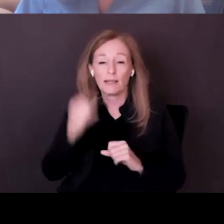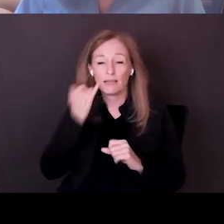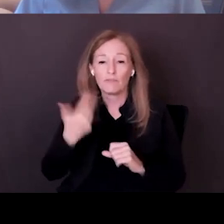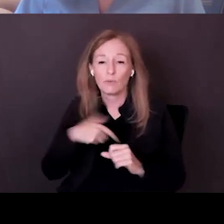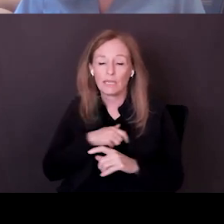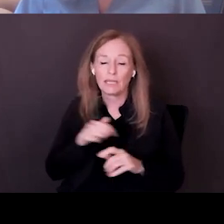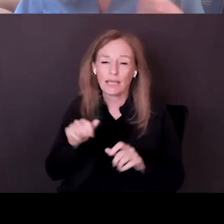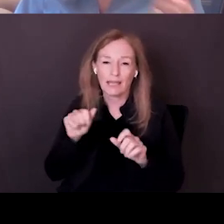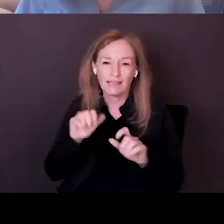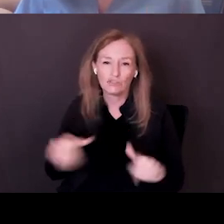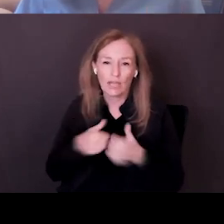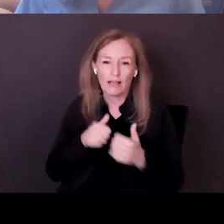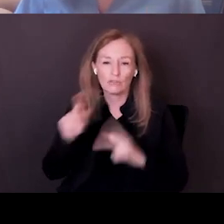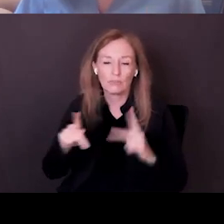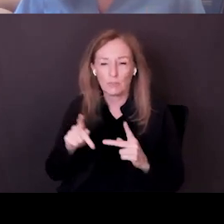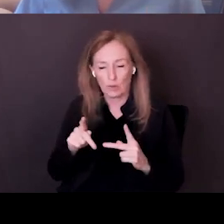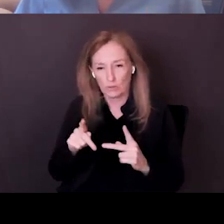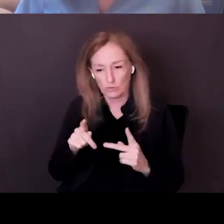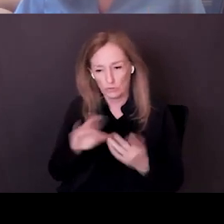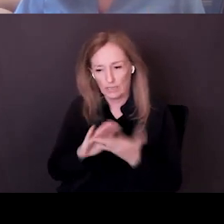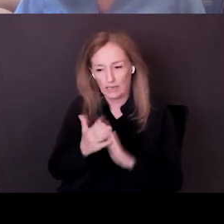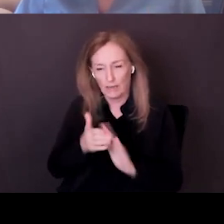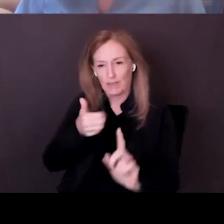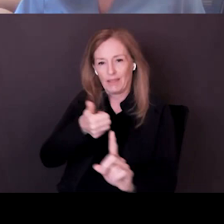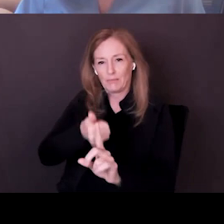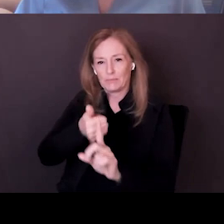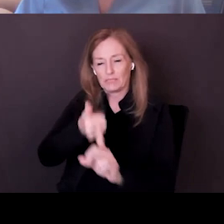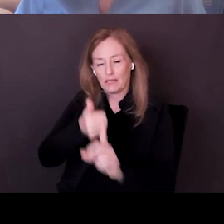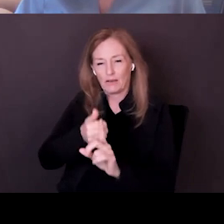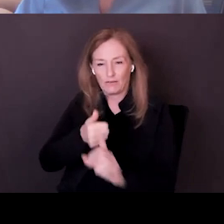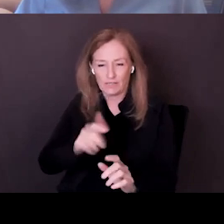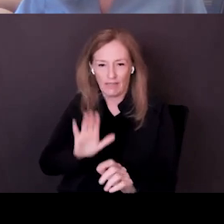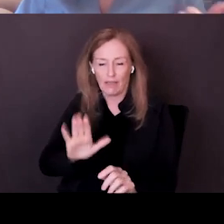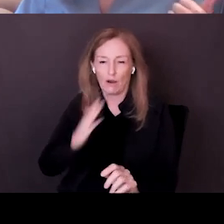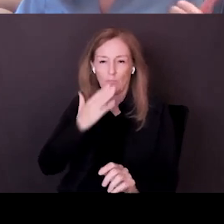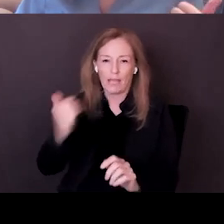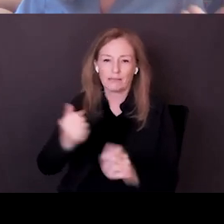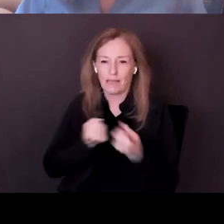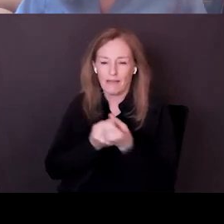ADVOCATES, THEN WE HAVE SET THEM UP WELL FOR THE FUTURE. THAT IS